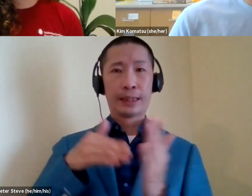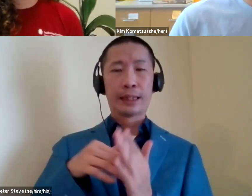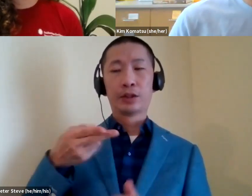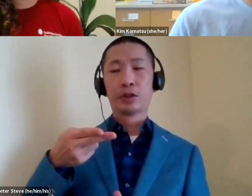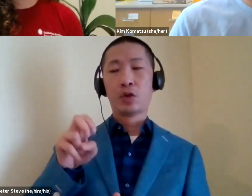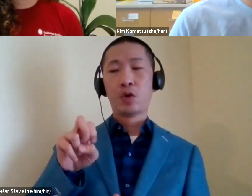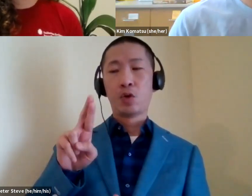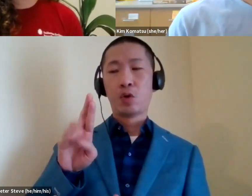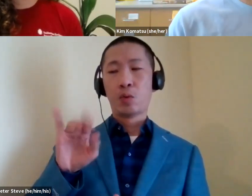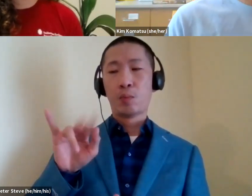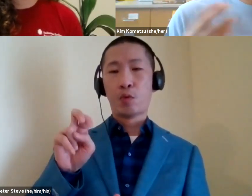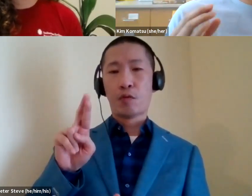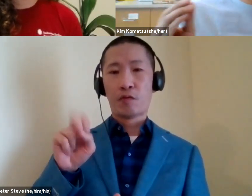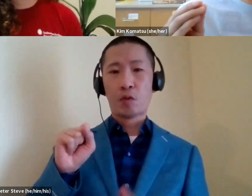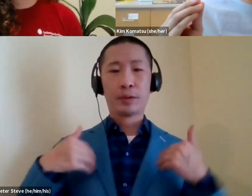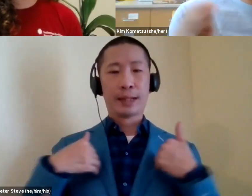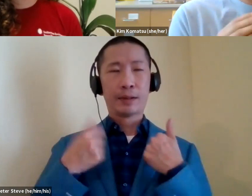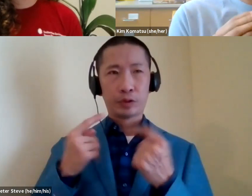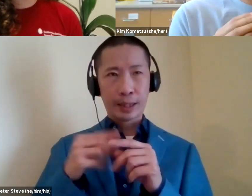Kim Komatsu (she/her): are trying to eat them potentially within one